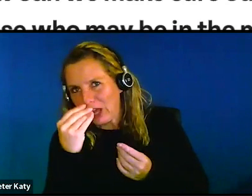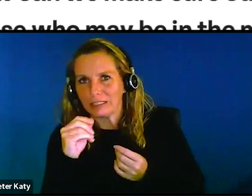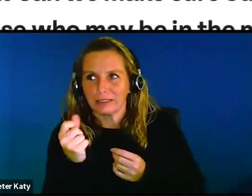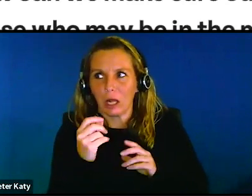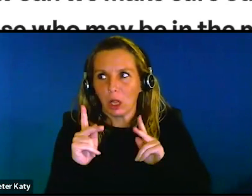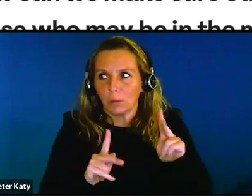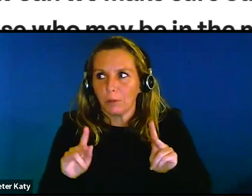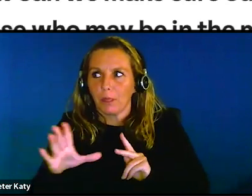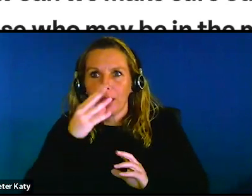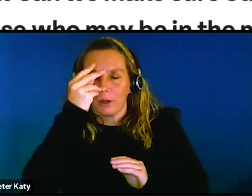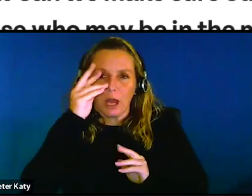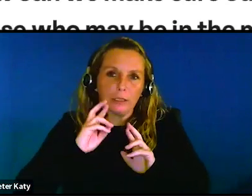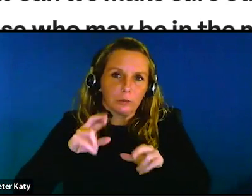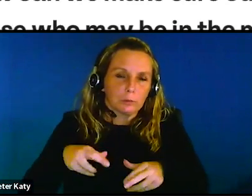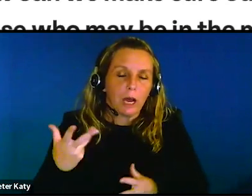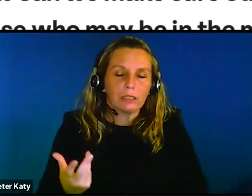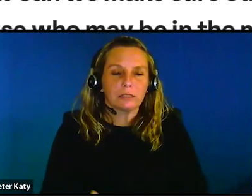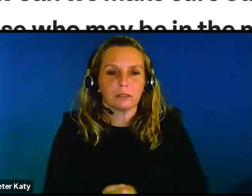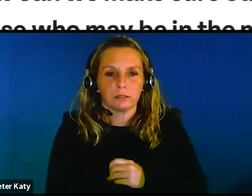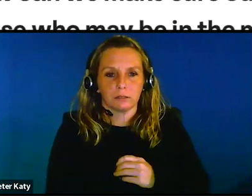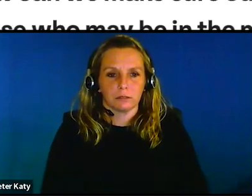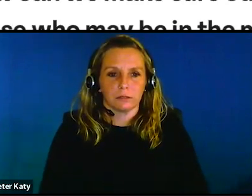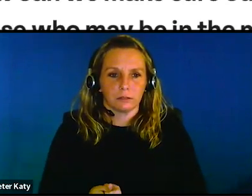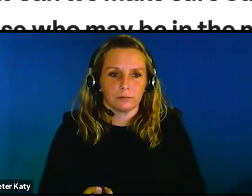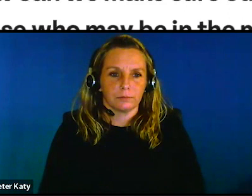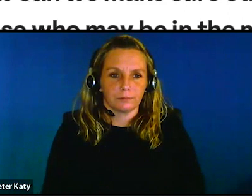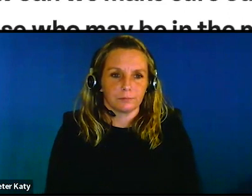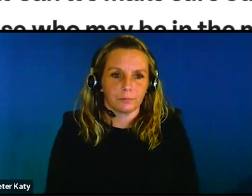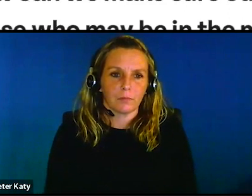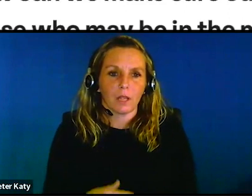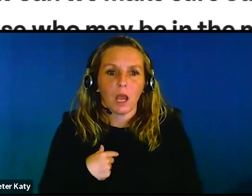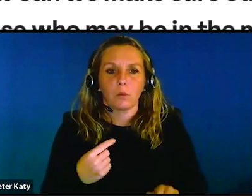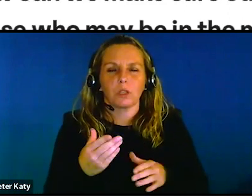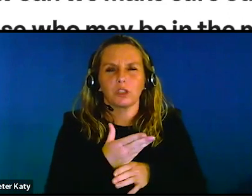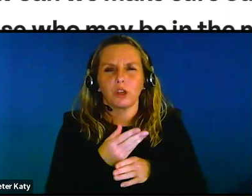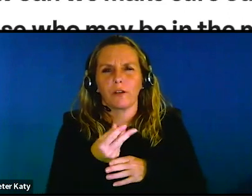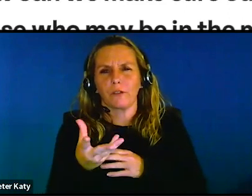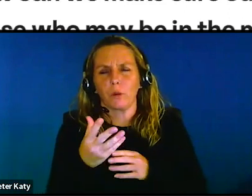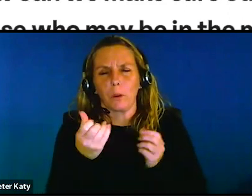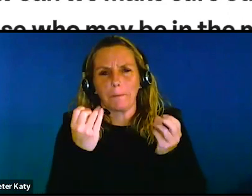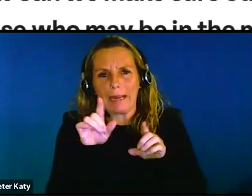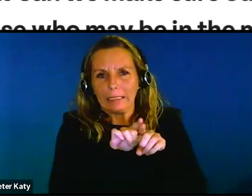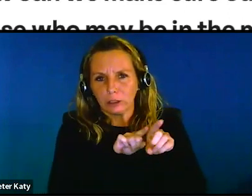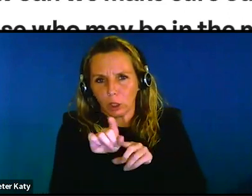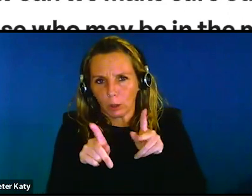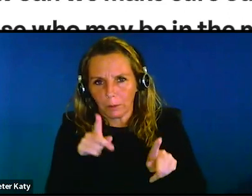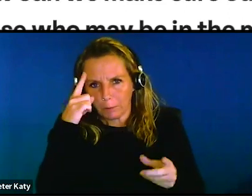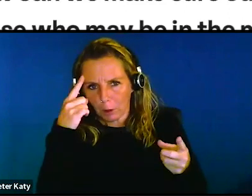I just wanted to show you a couple of them that got a lot of stars. So the first one was how to build the connections between